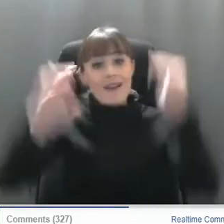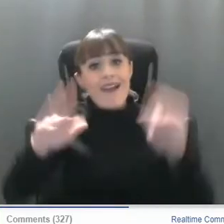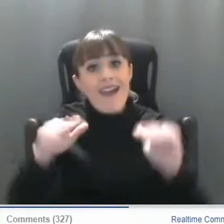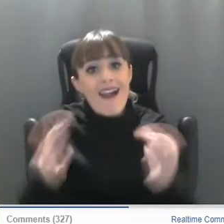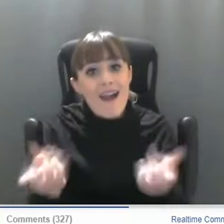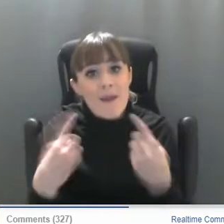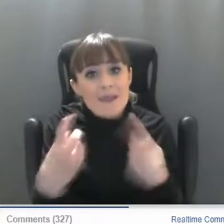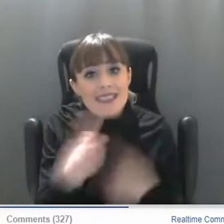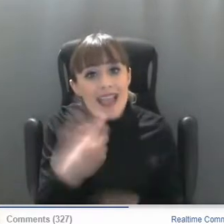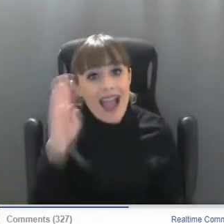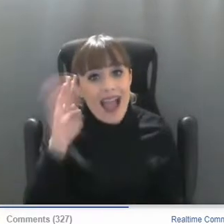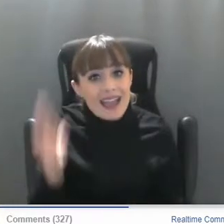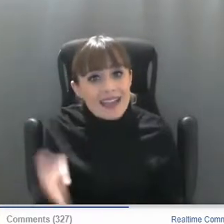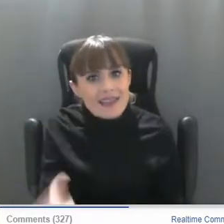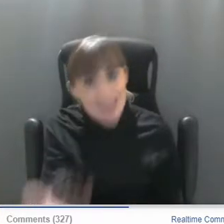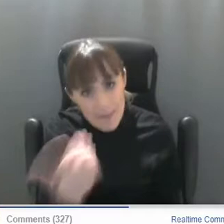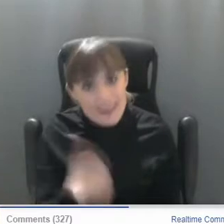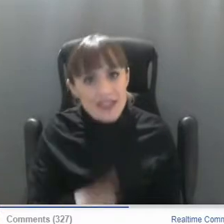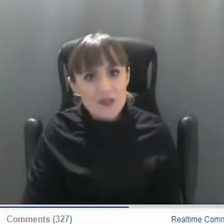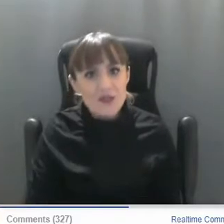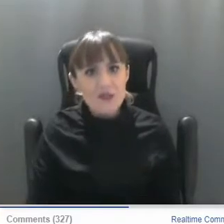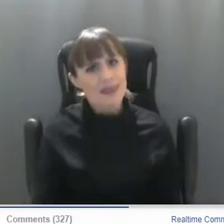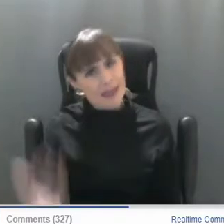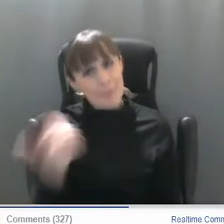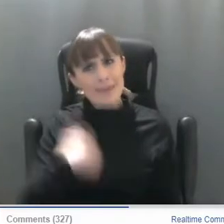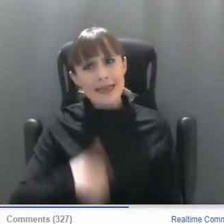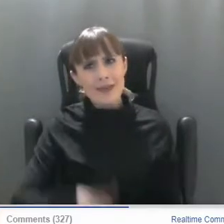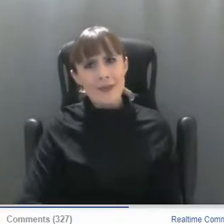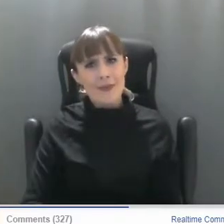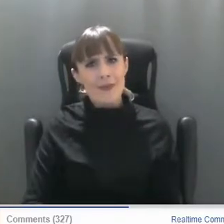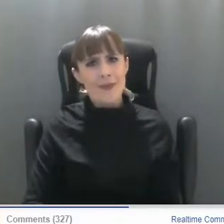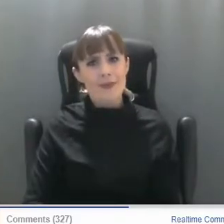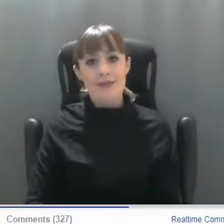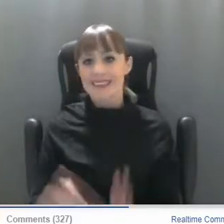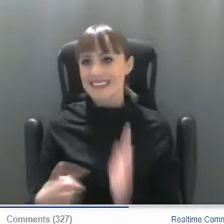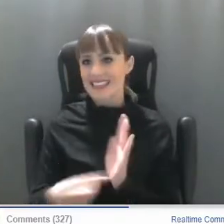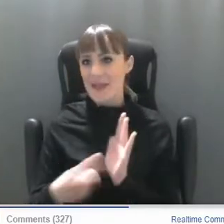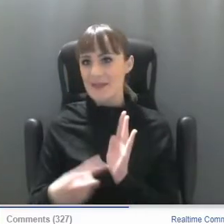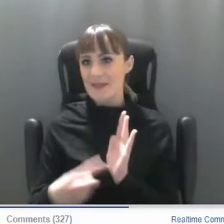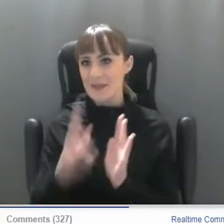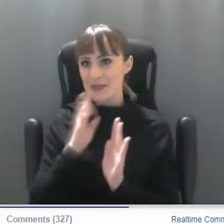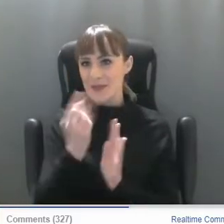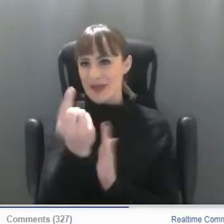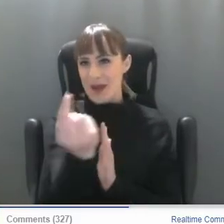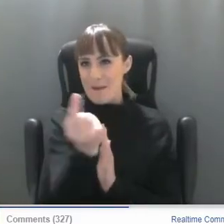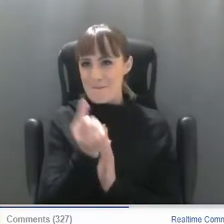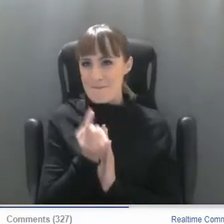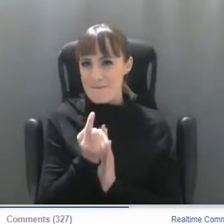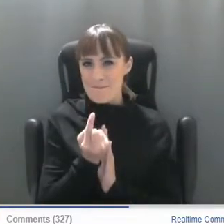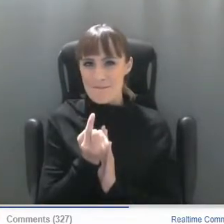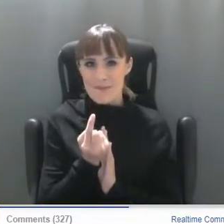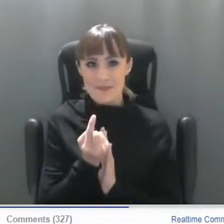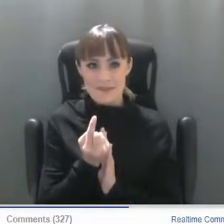Come here! Come here! Sometimes she'll come over when you call her, guys. Here she comes! Come here!